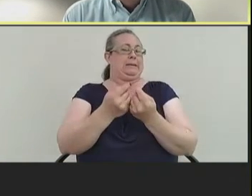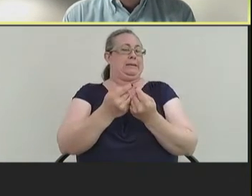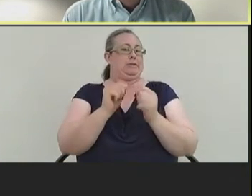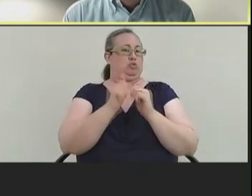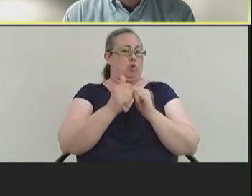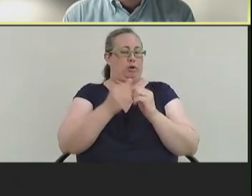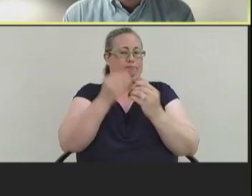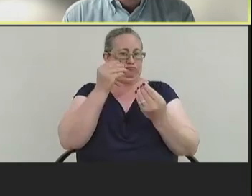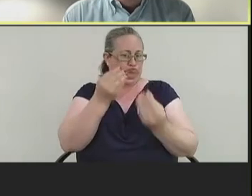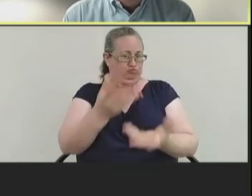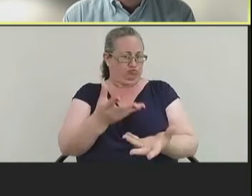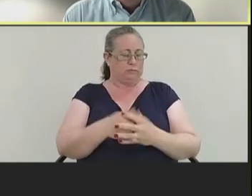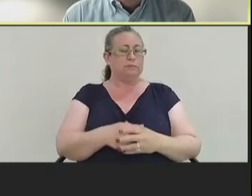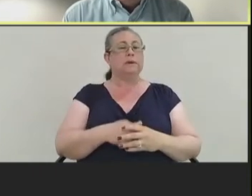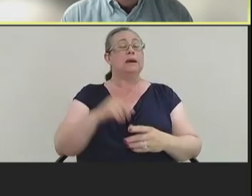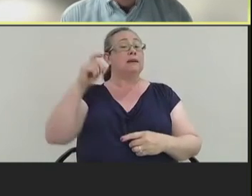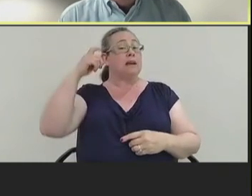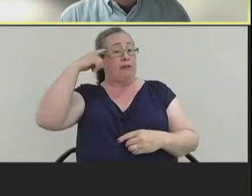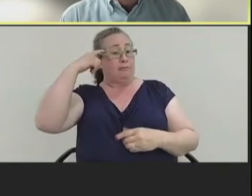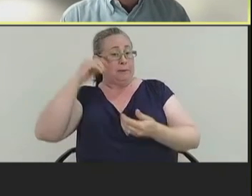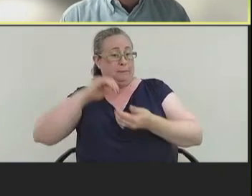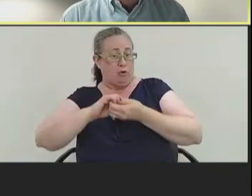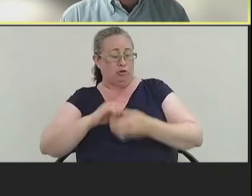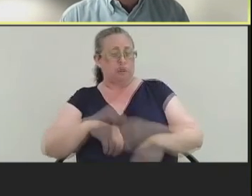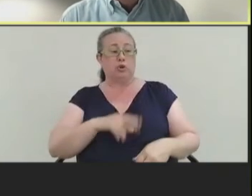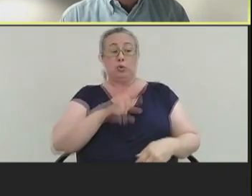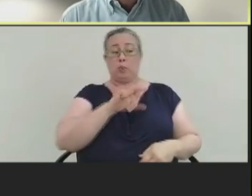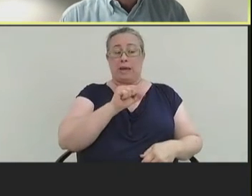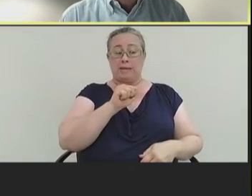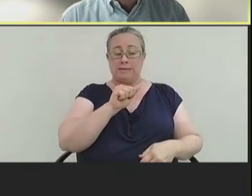We've mentioned government partners. Our U.S.-based production capacity has grown